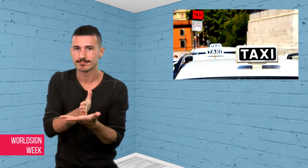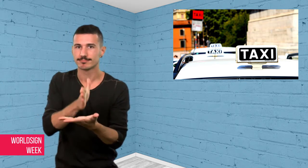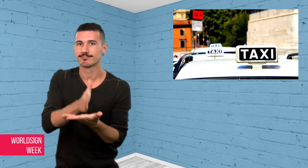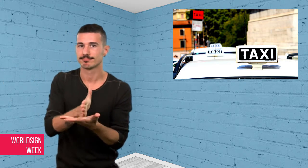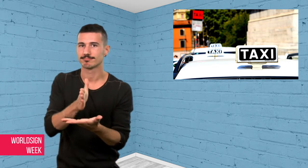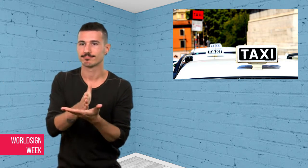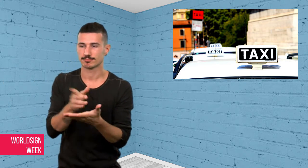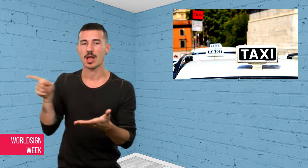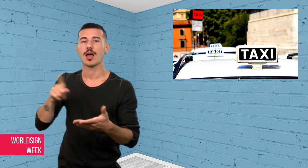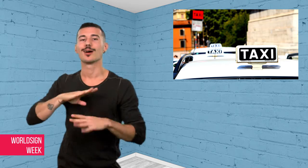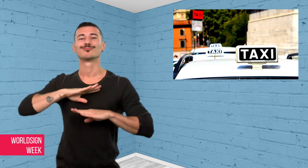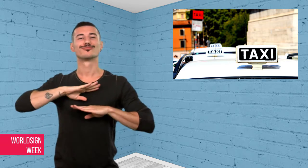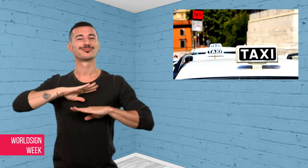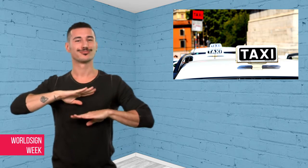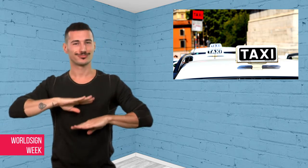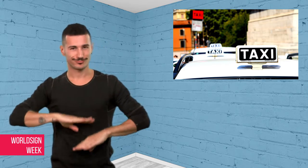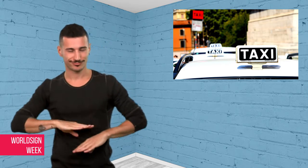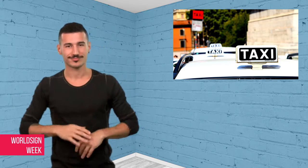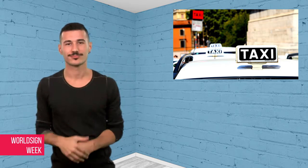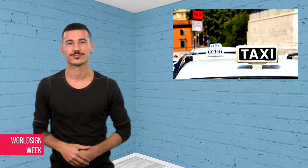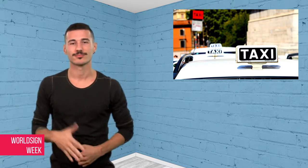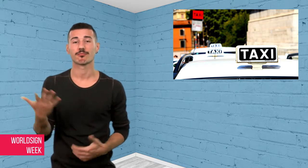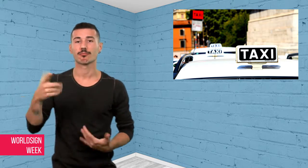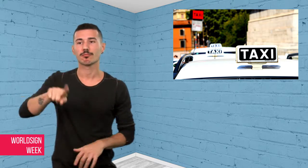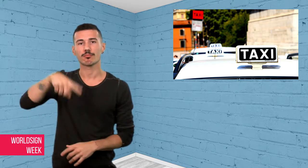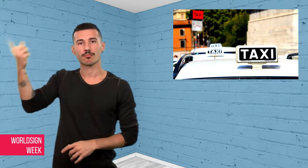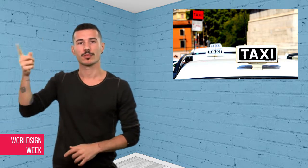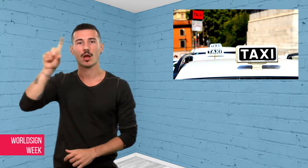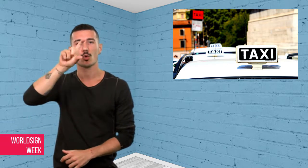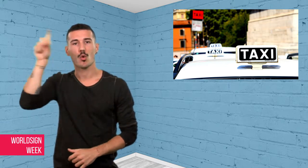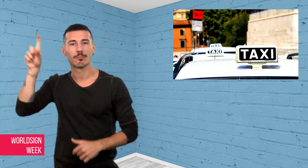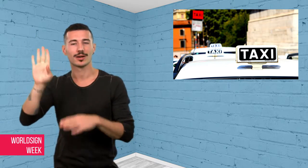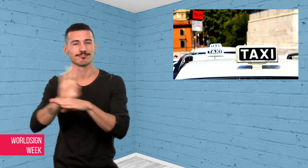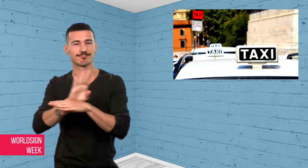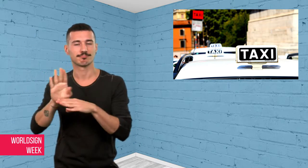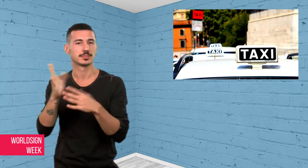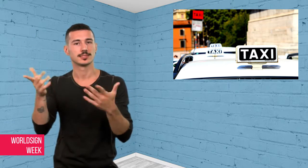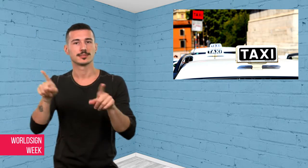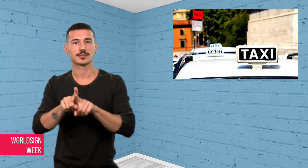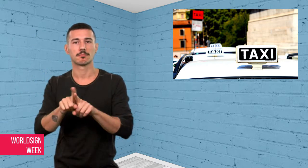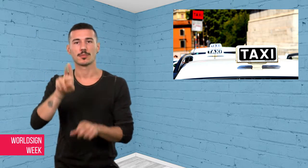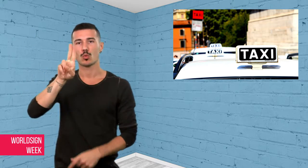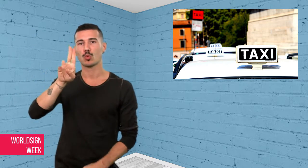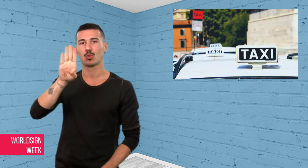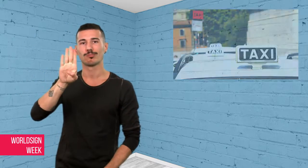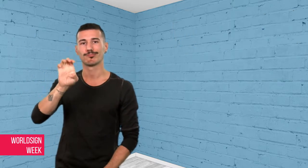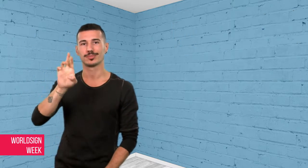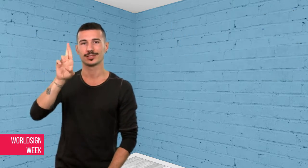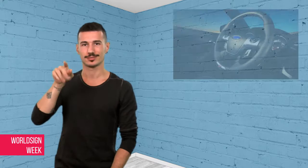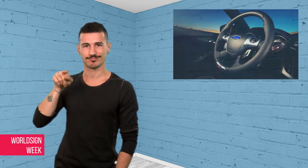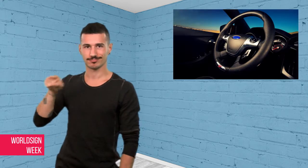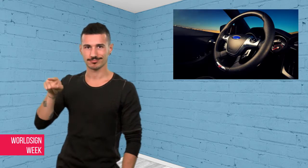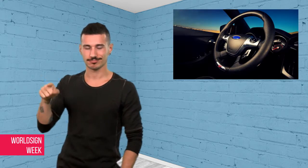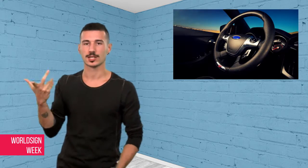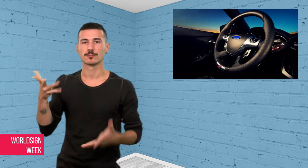obstacles in its path, even tiny birds, she felt more comfortable.